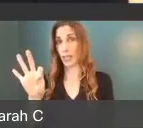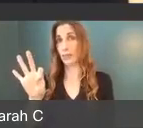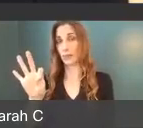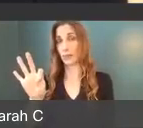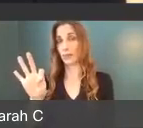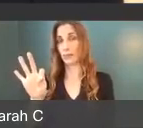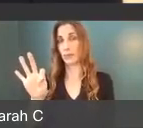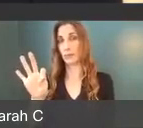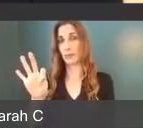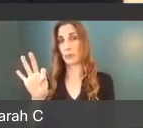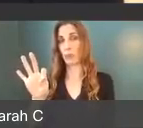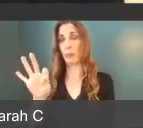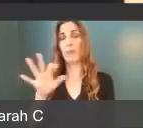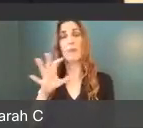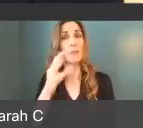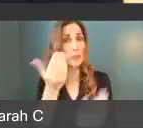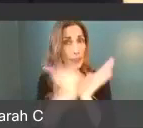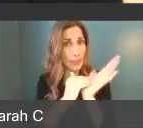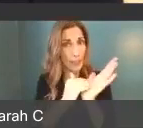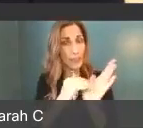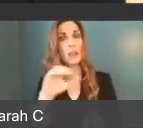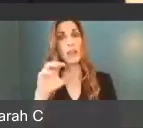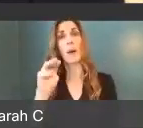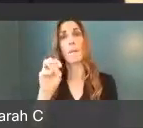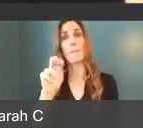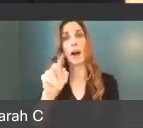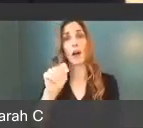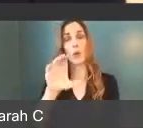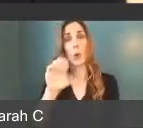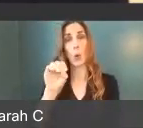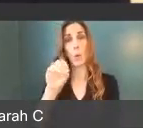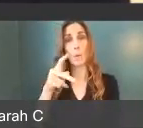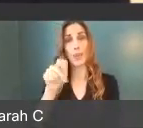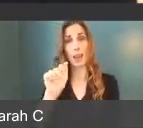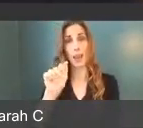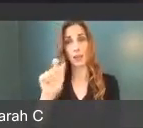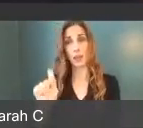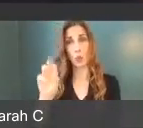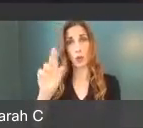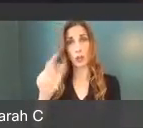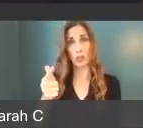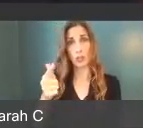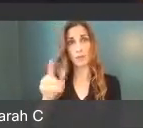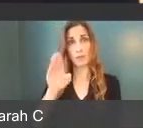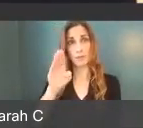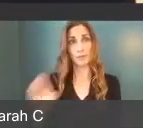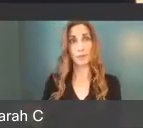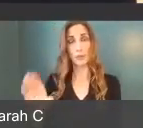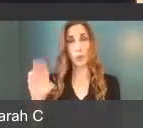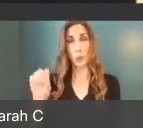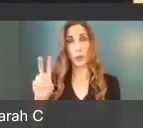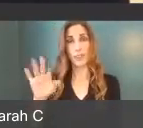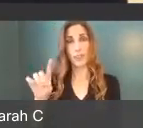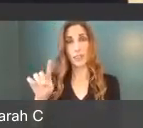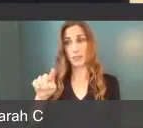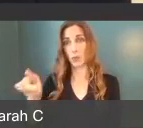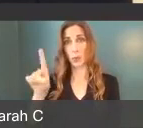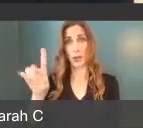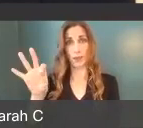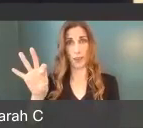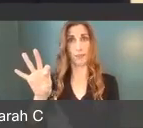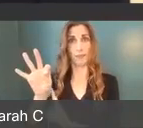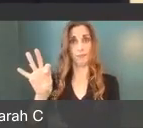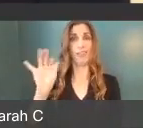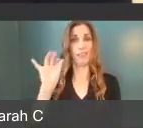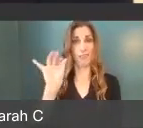and again that's www.montcopa.org/COVID-19 and at the very top of that